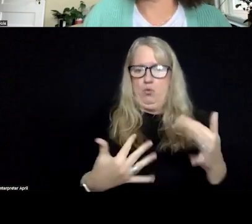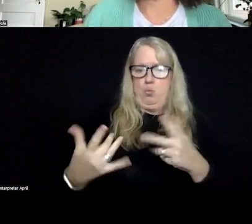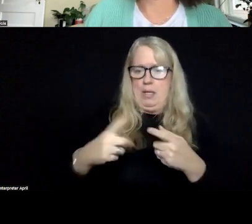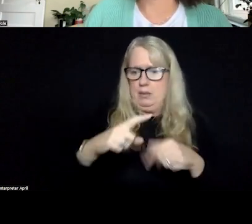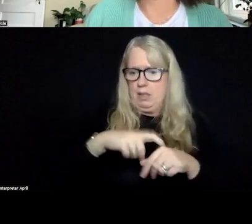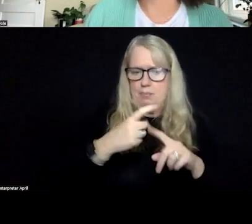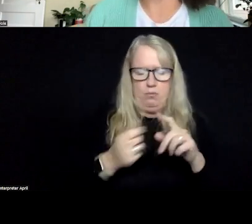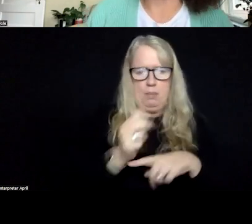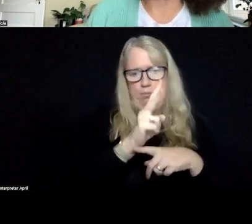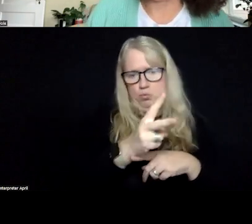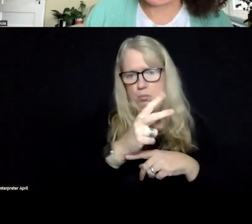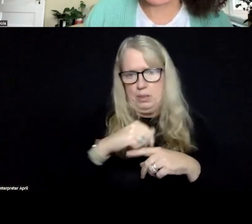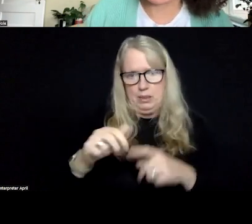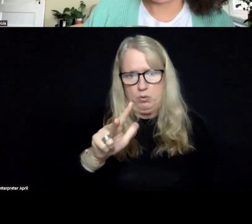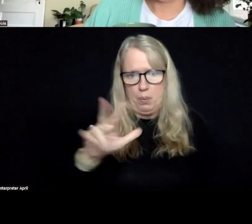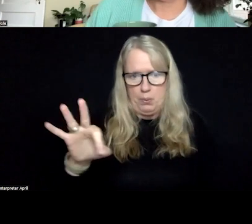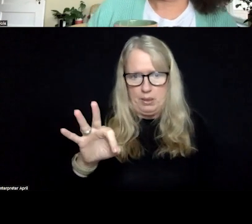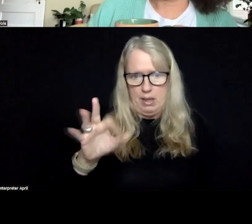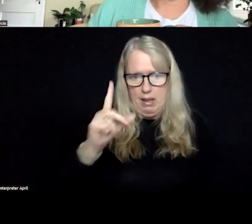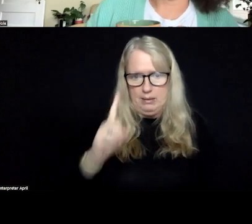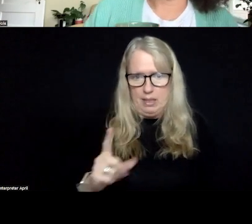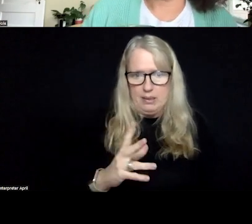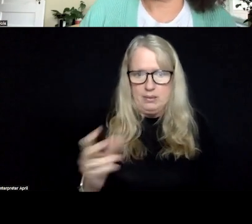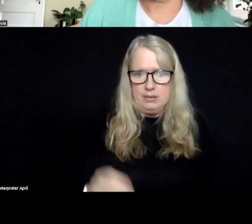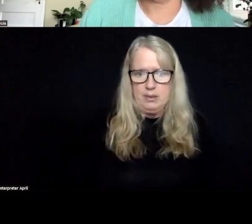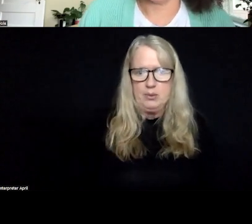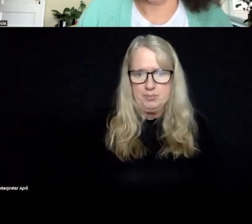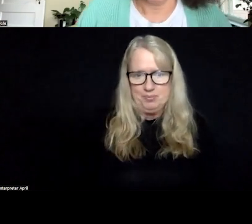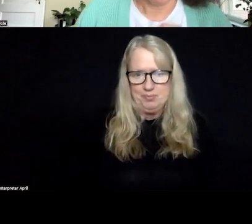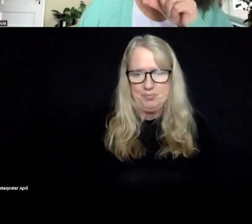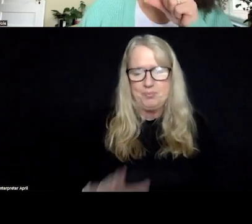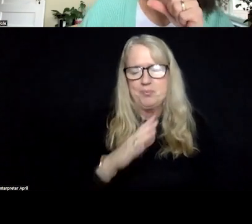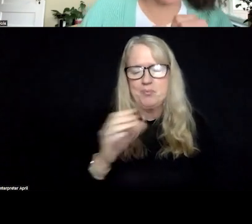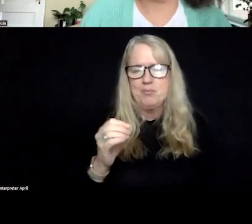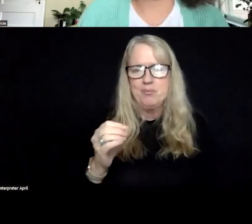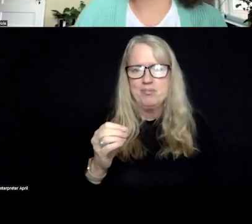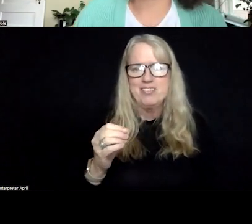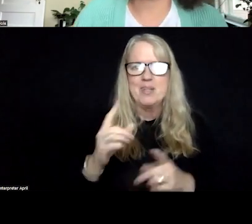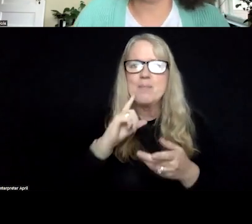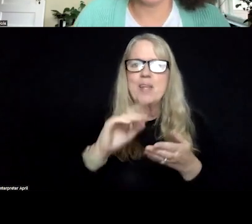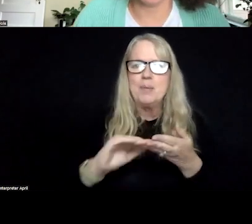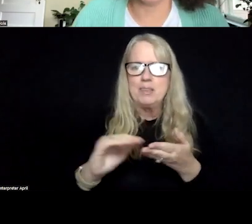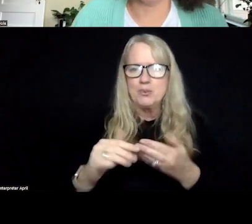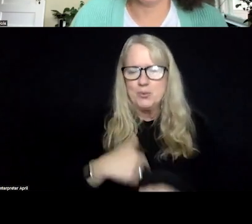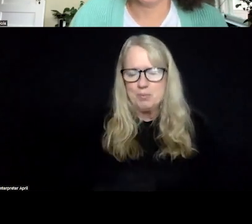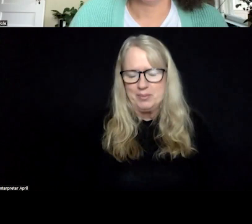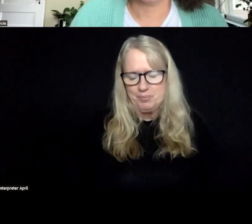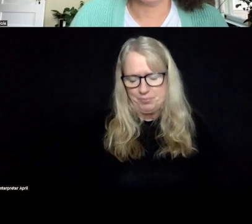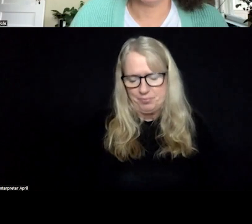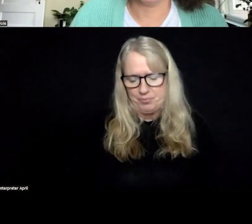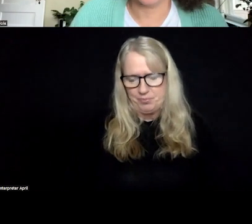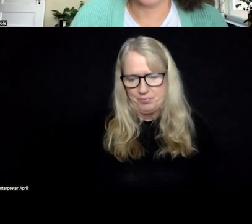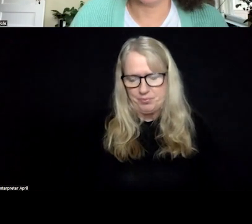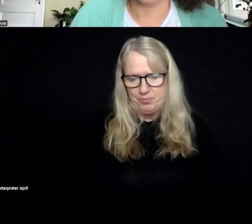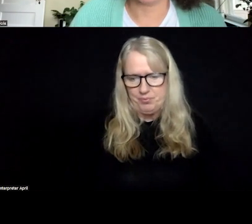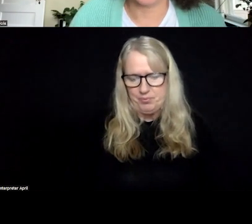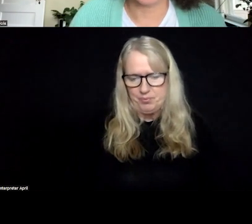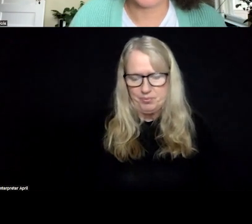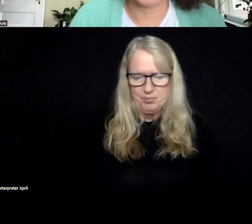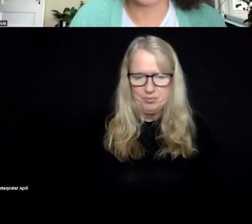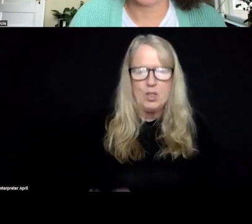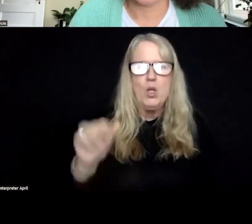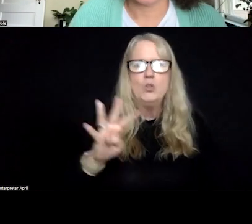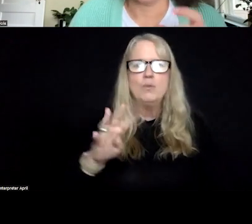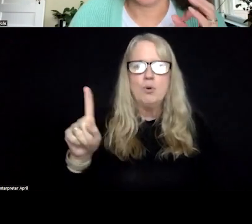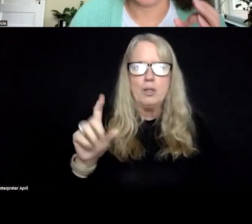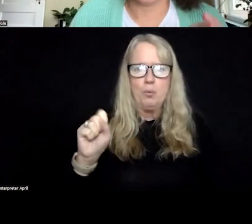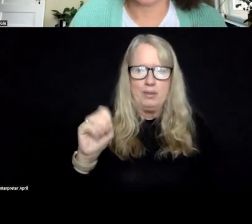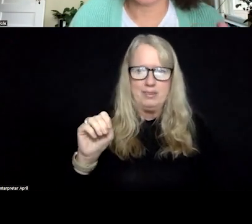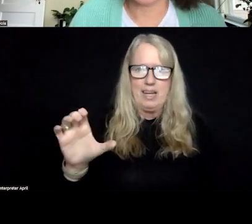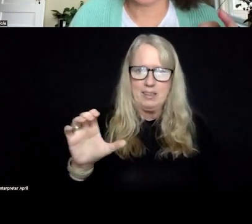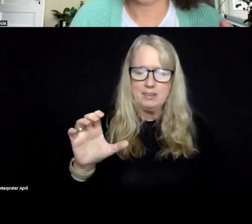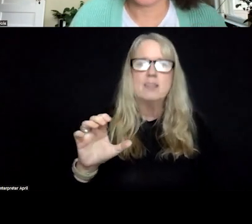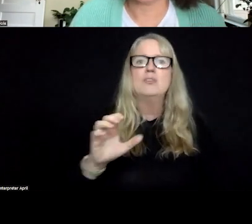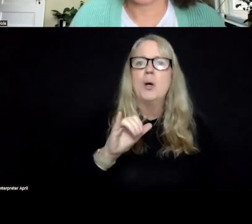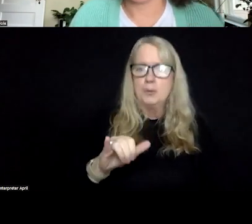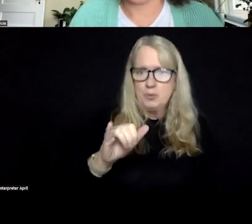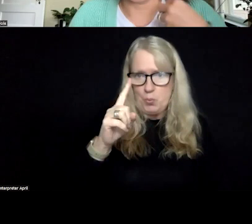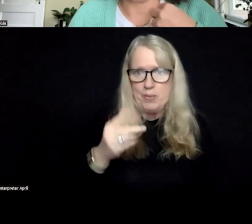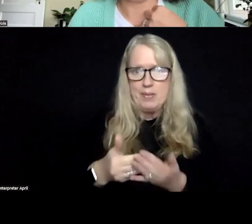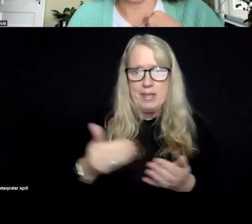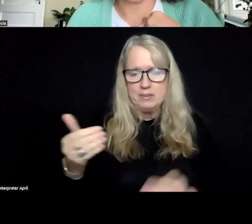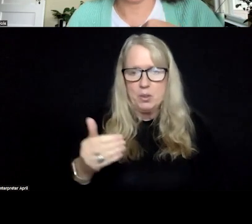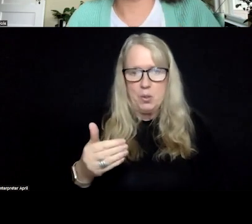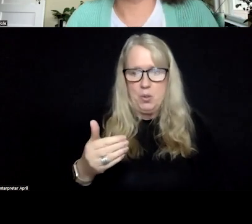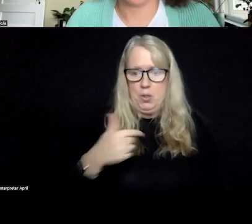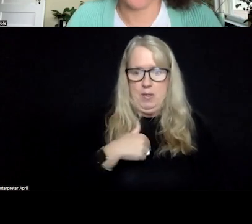TWO MINUTES AND 39 SECONDS TO 41 SECONDS. WE WANT TO GO BELOW